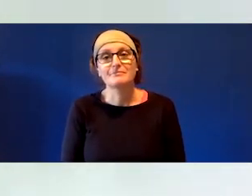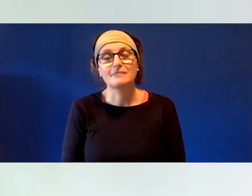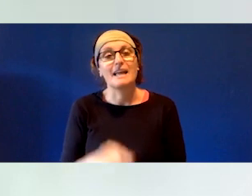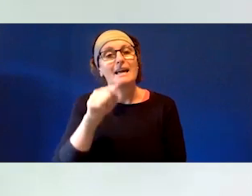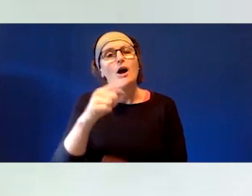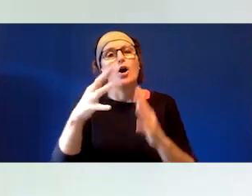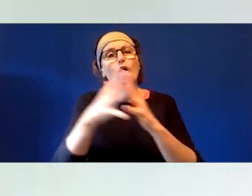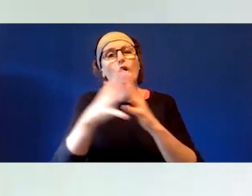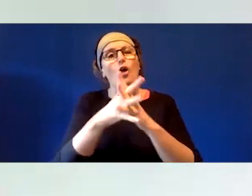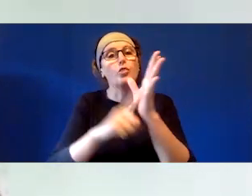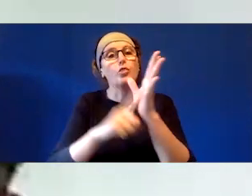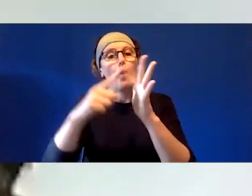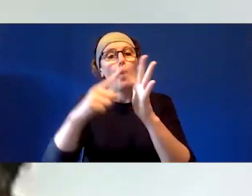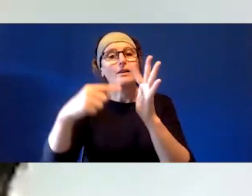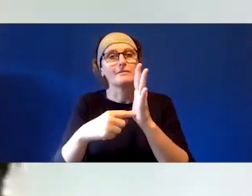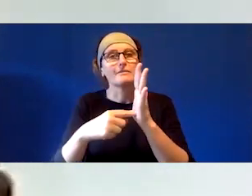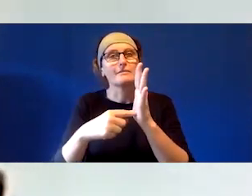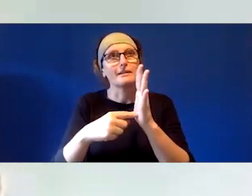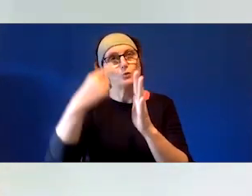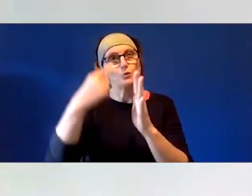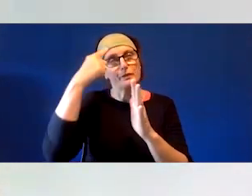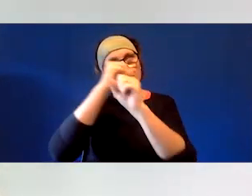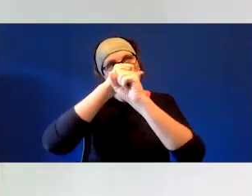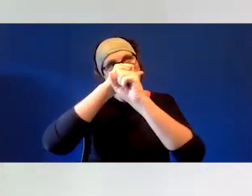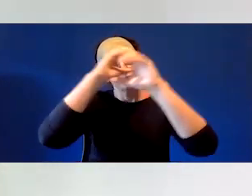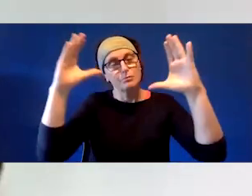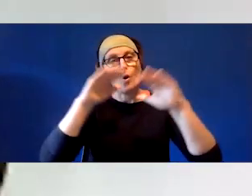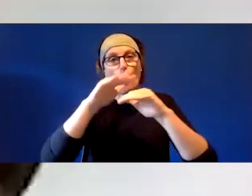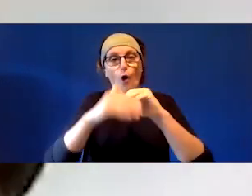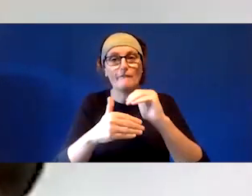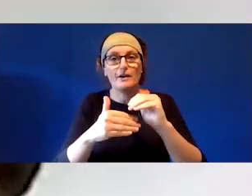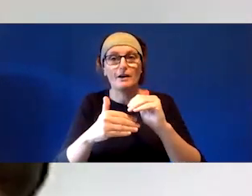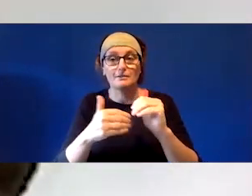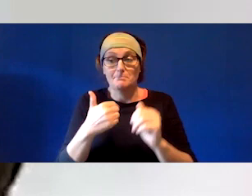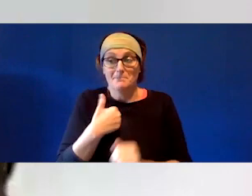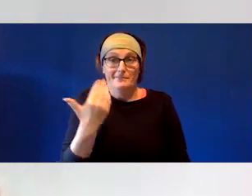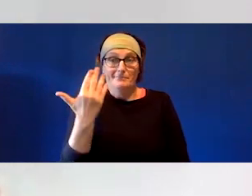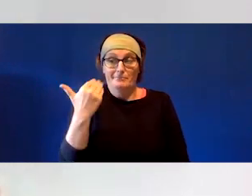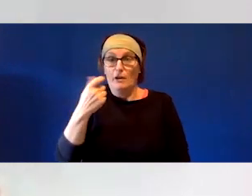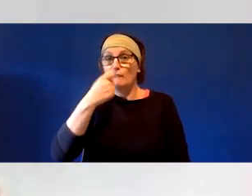guess, as a bigger metaphor for the undertaking I just have done in the last few months in my own life.